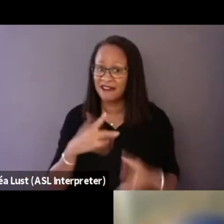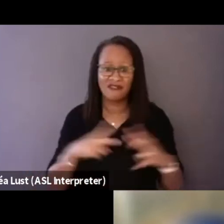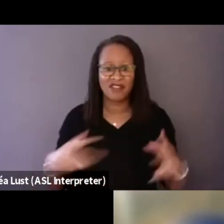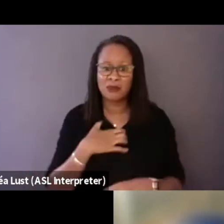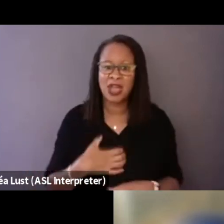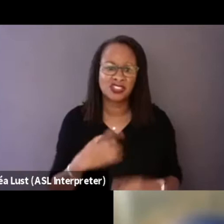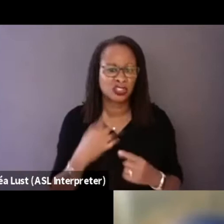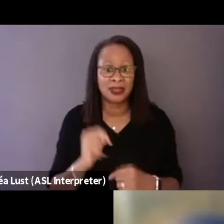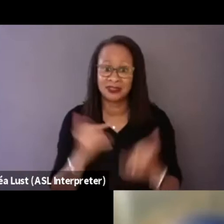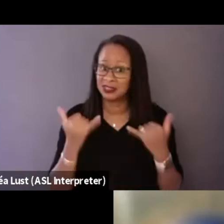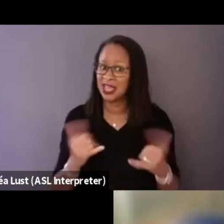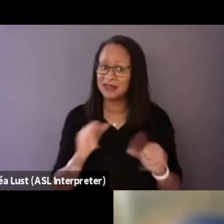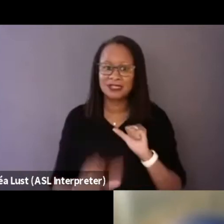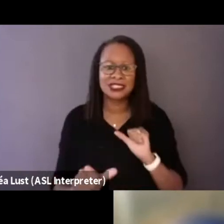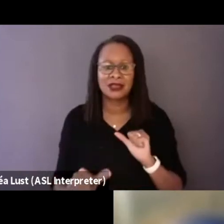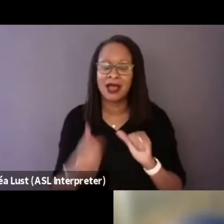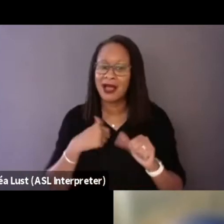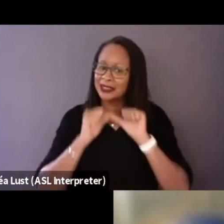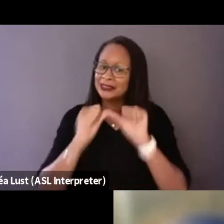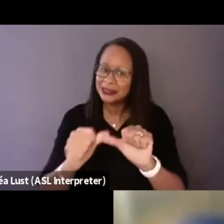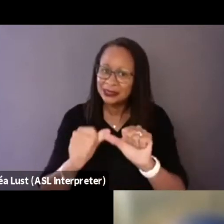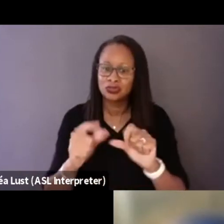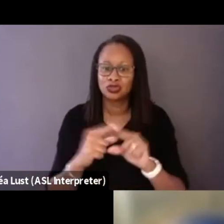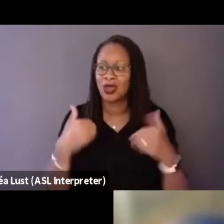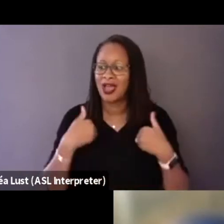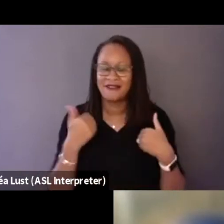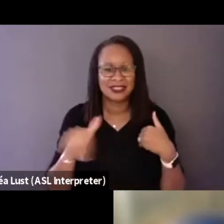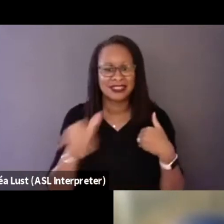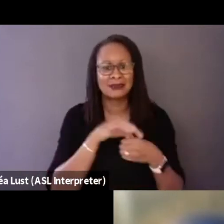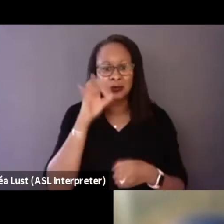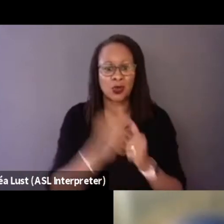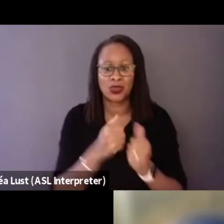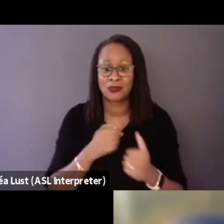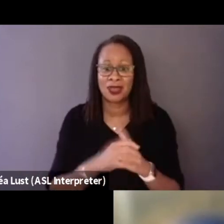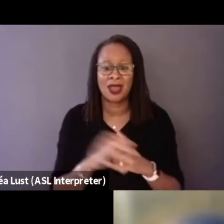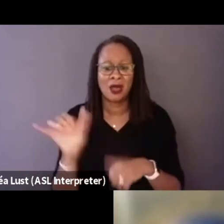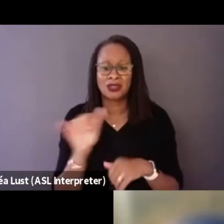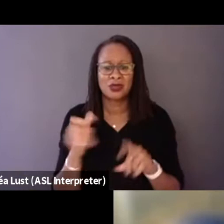To this day, I continue to have that spirit with me. And also it's because we come from Oakland too,